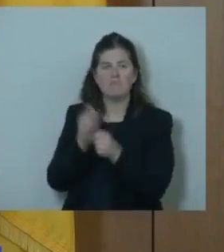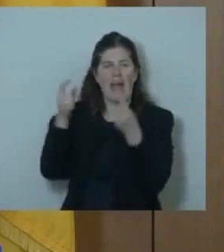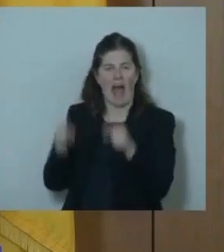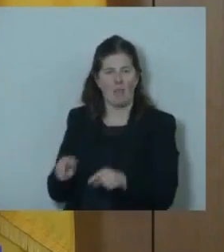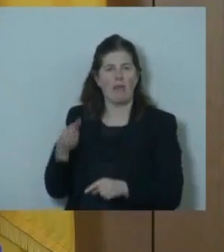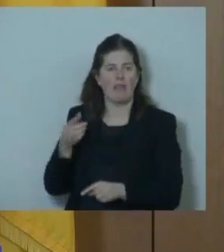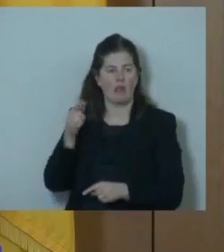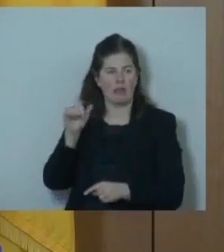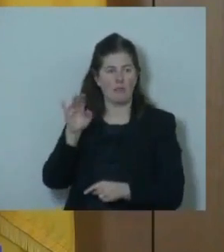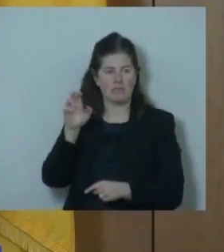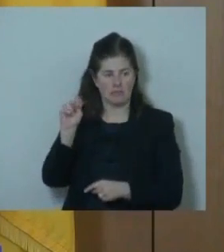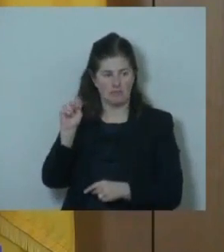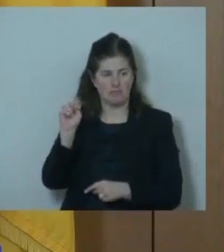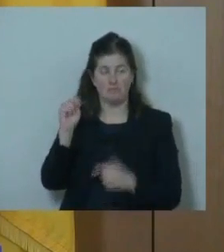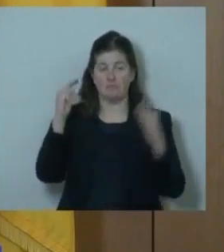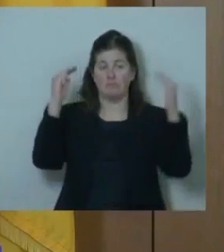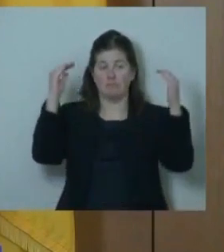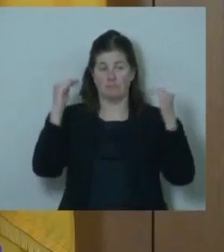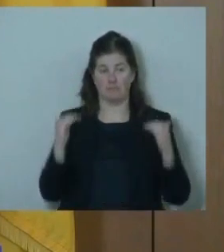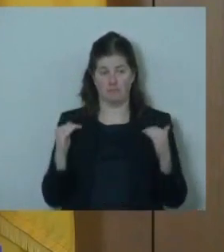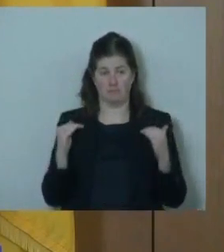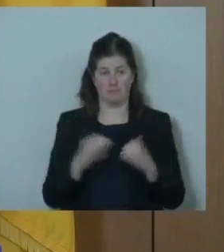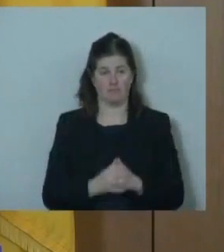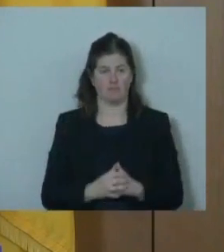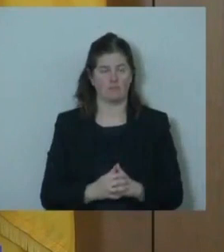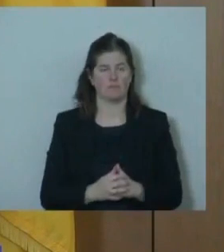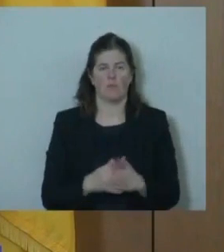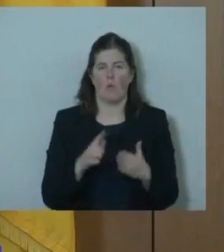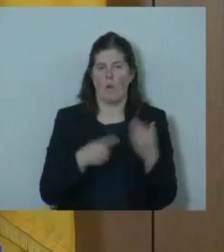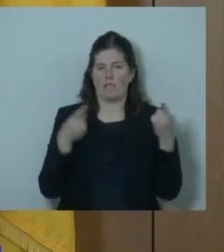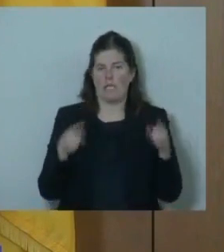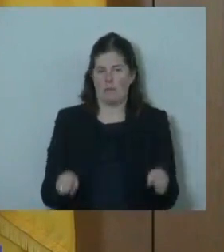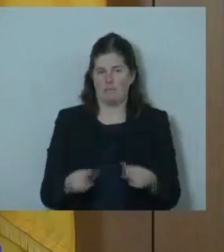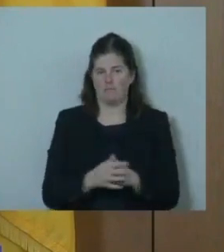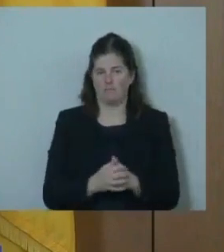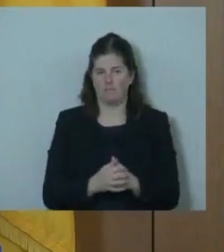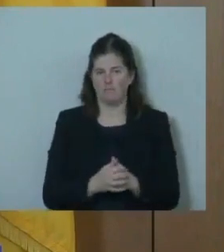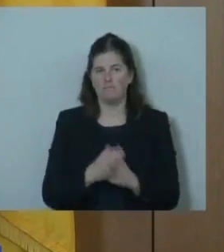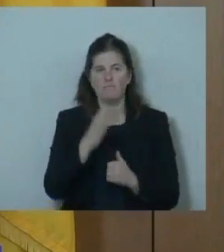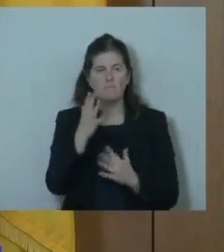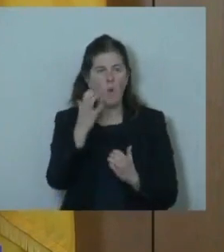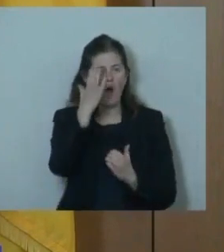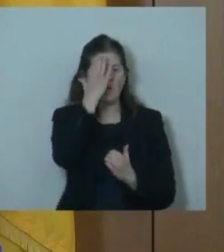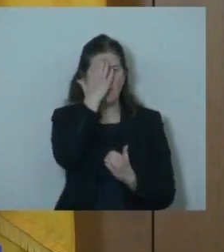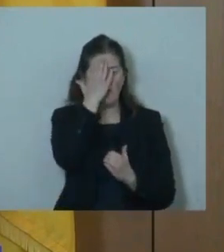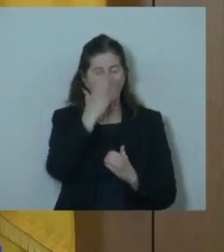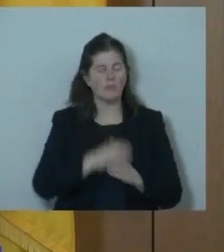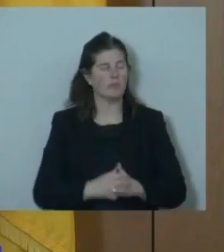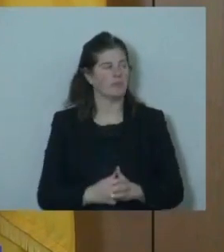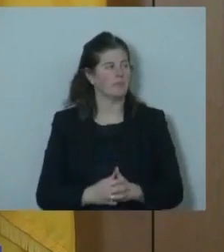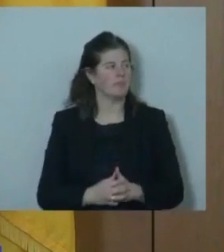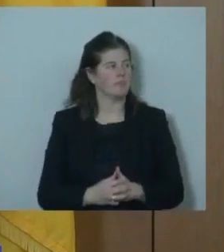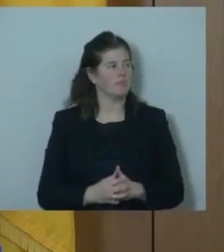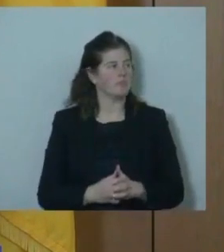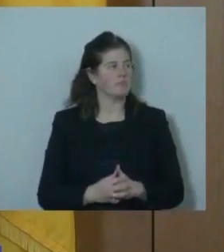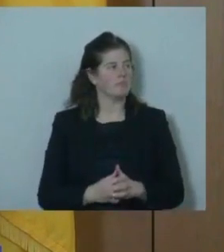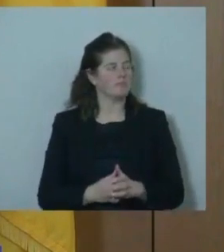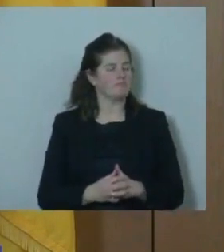I KNOW PEOPLE ARE INTERESTED ABOUT WHEN THAT WAS GOING TO HAPPEN. IT HAS HAPPENED. NEXT STEPS.